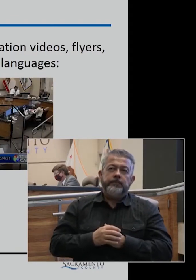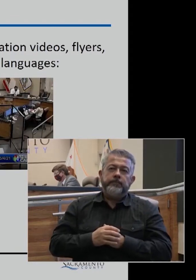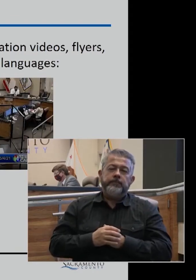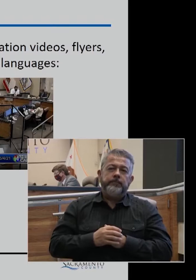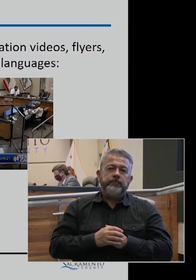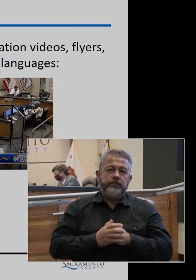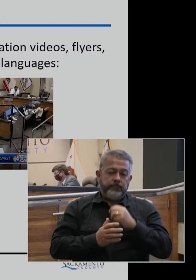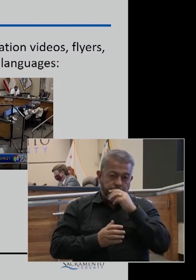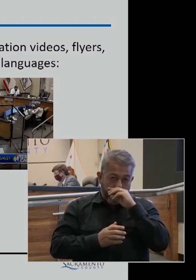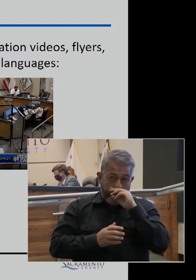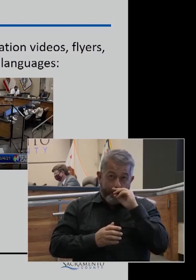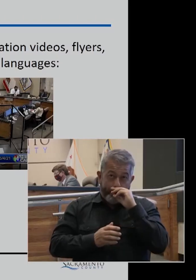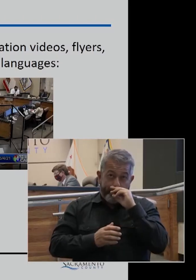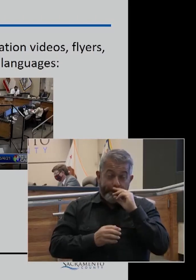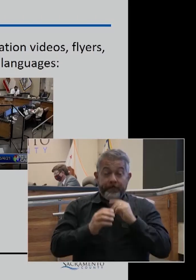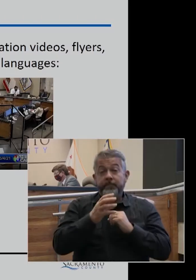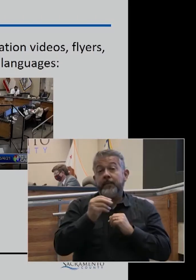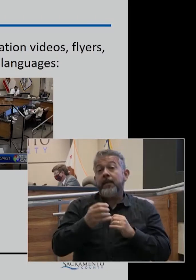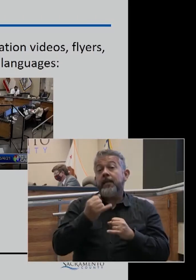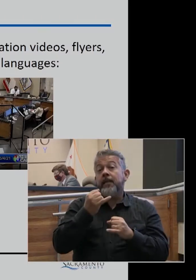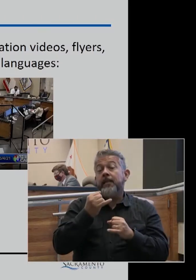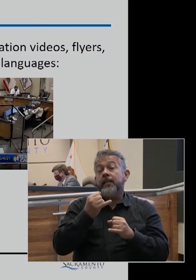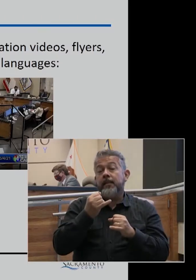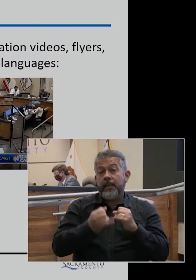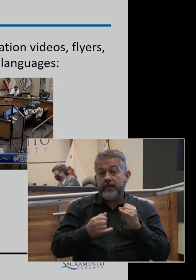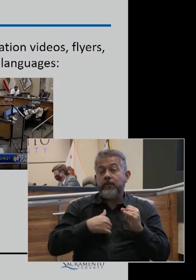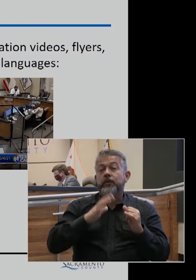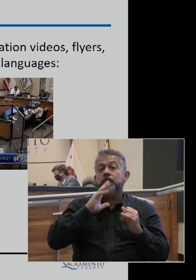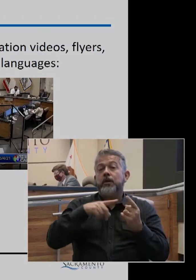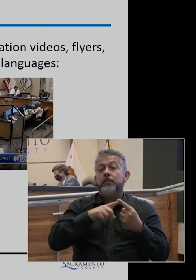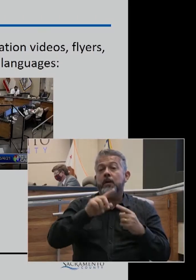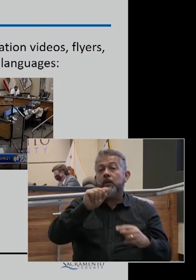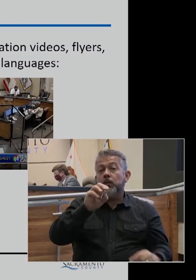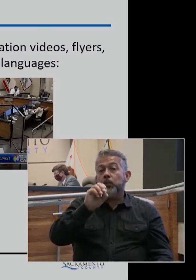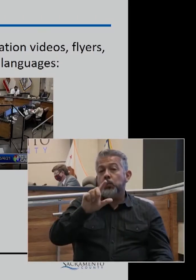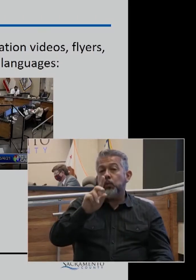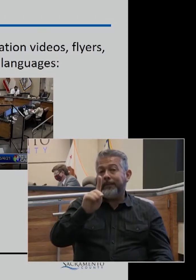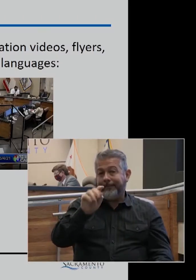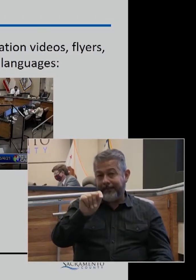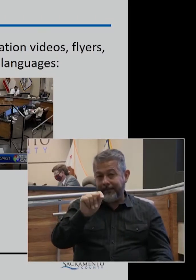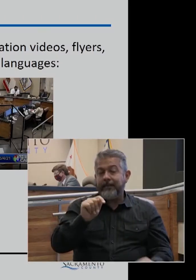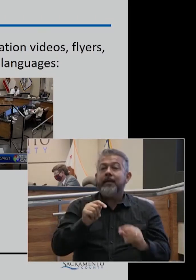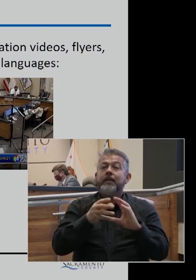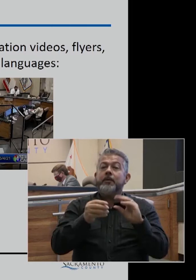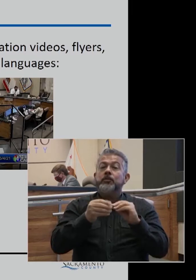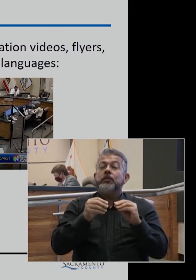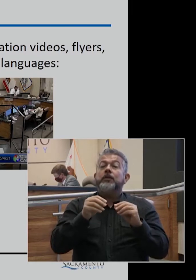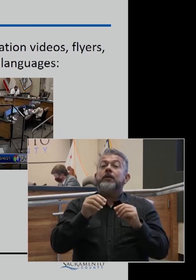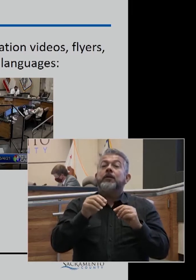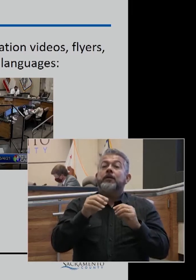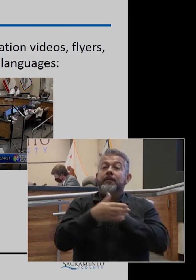THE COUNTY REDISTRICTING EFFORTS AND I WANT TO TALK ABOUT TOOL AND I WANT TO TALK ABOUT TOOL KITS. KITS. THE COUNTY HAS TO PROVIDE THE COUNTY HAS TO PROVIDE DOCUMENTS IN ENGLISH, SPANISH